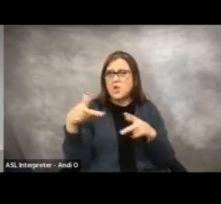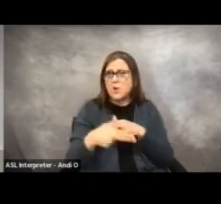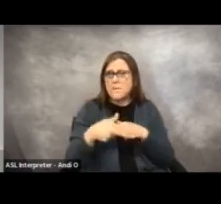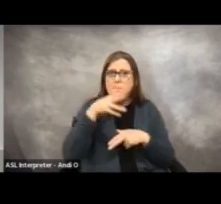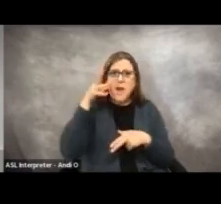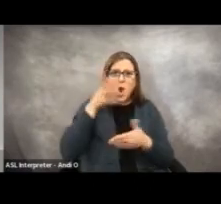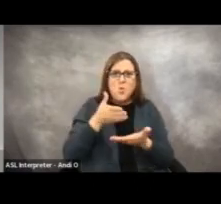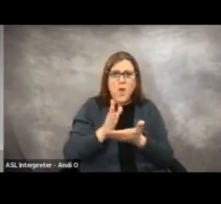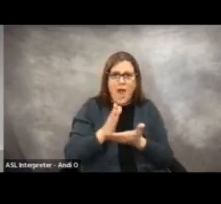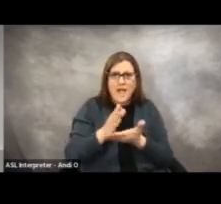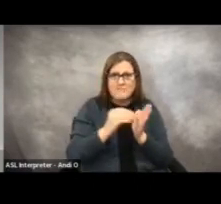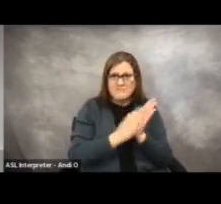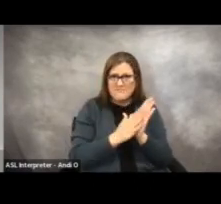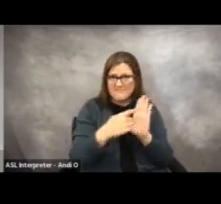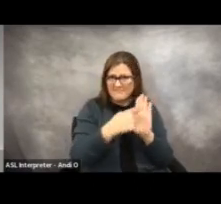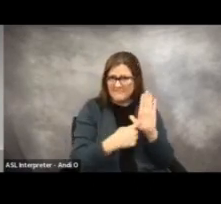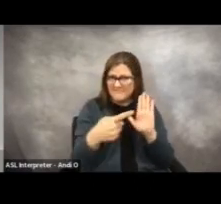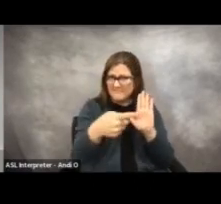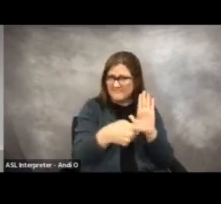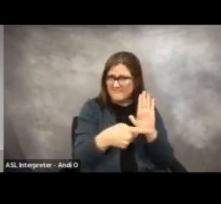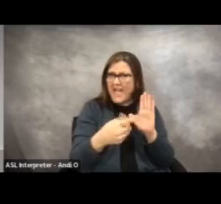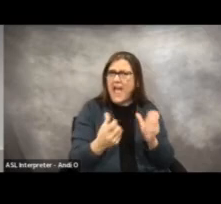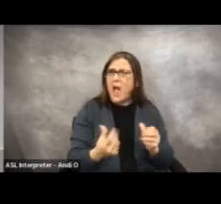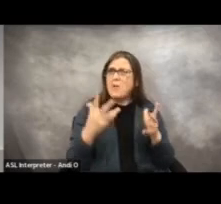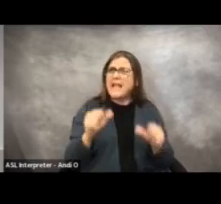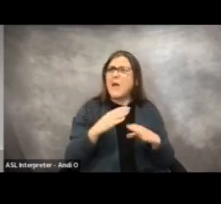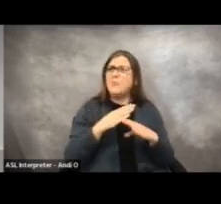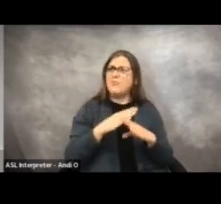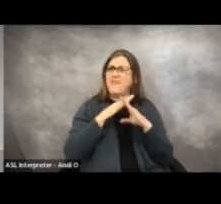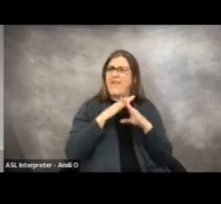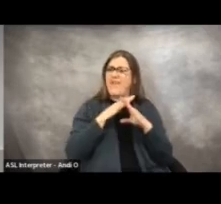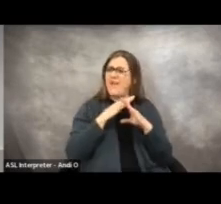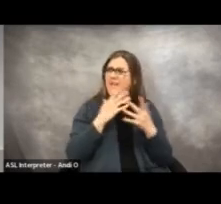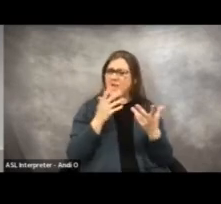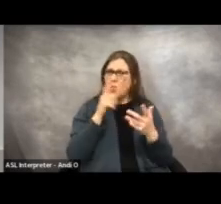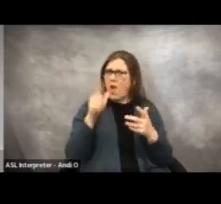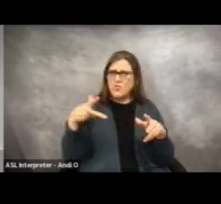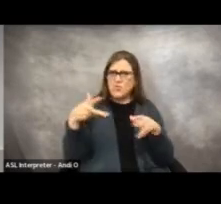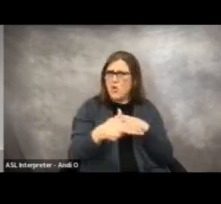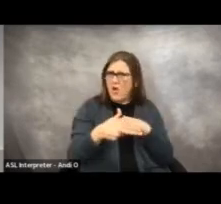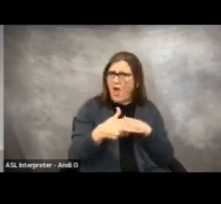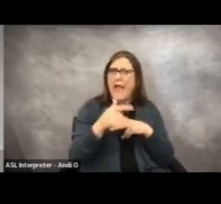noted in this slide could have been prevented? If Child Welfare personnel and other stakeholders